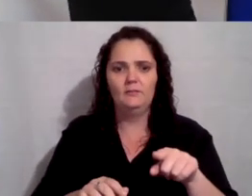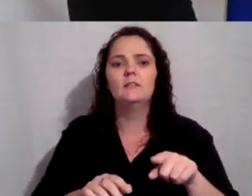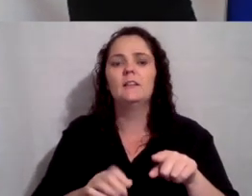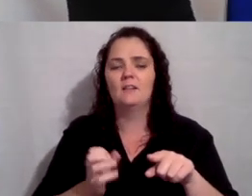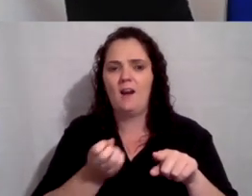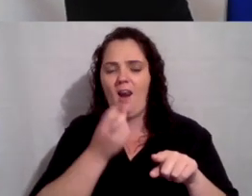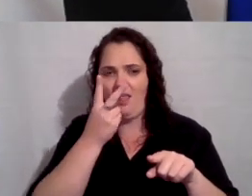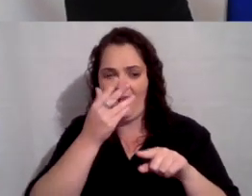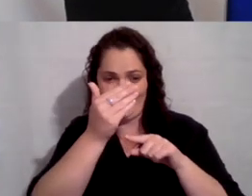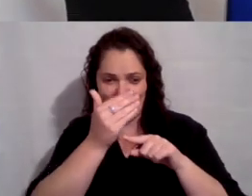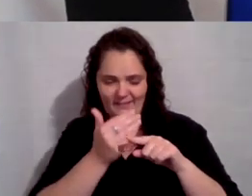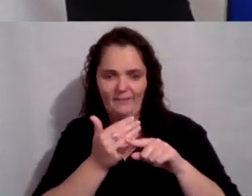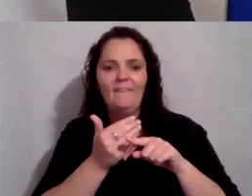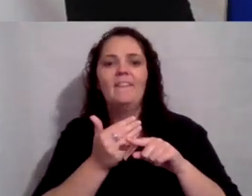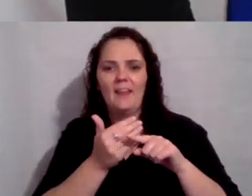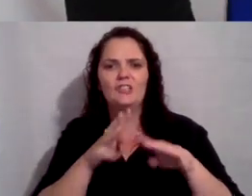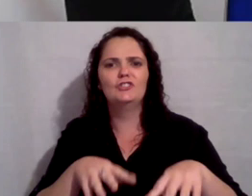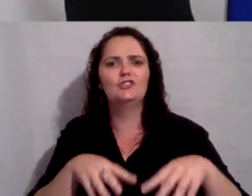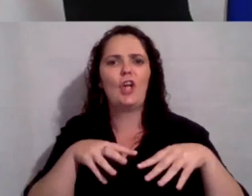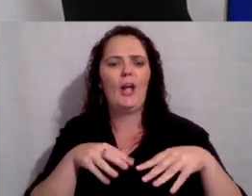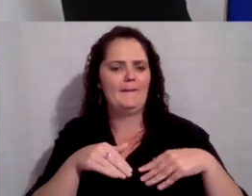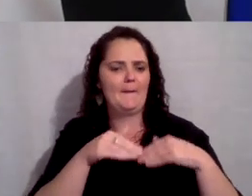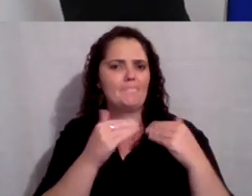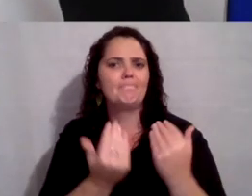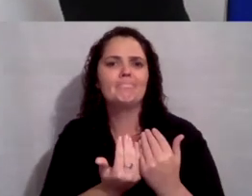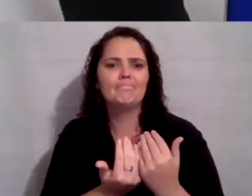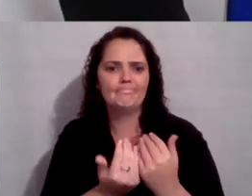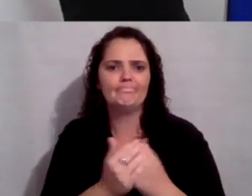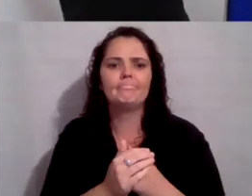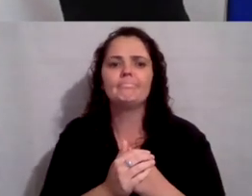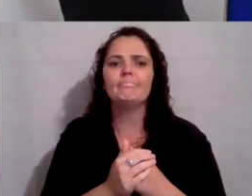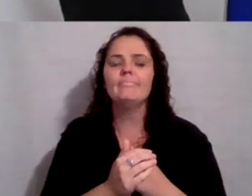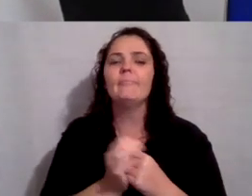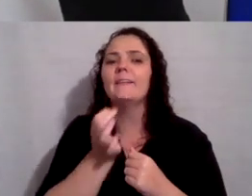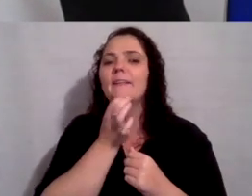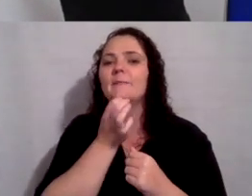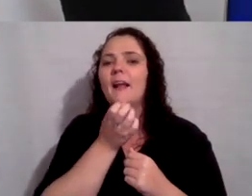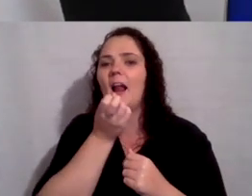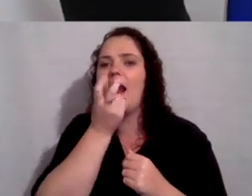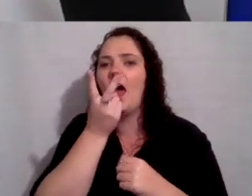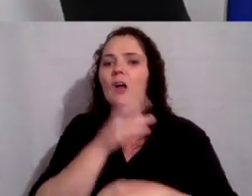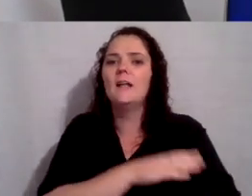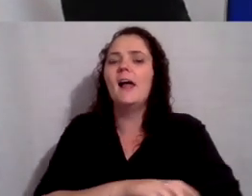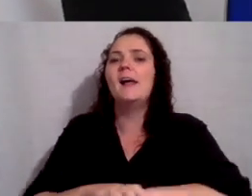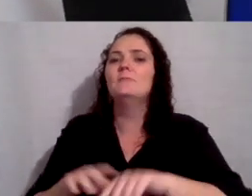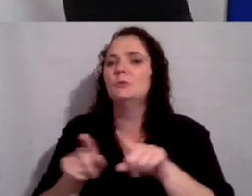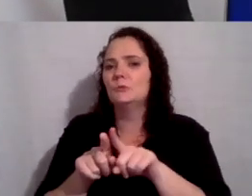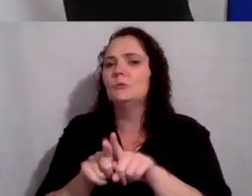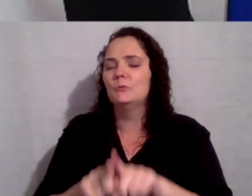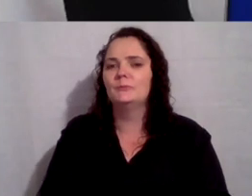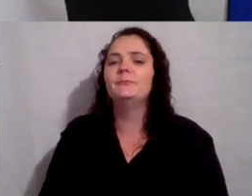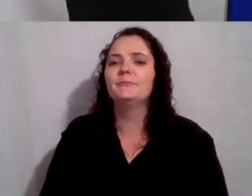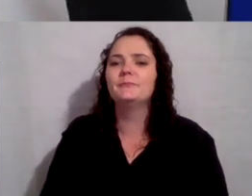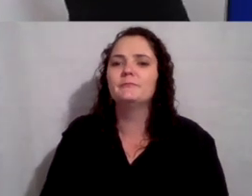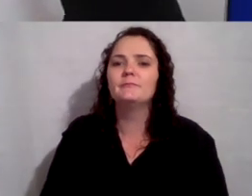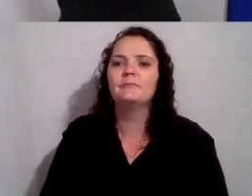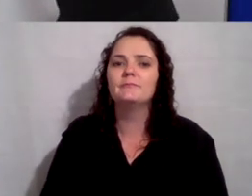stockings, and a little bit coming down her arm to her hand